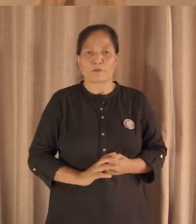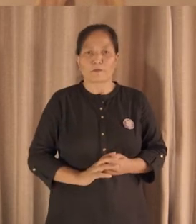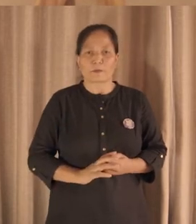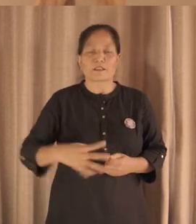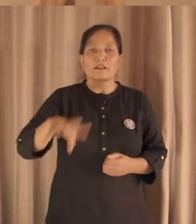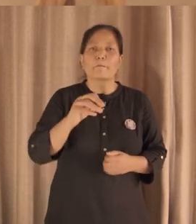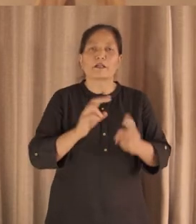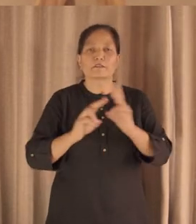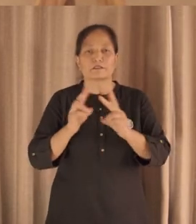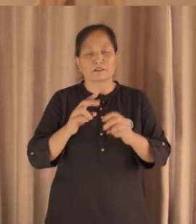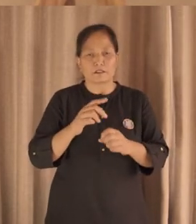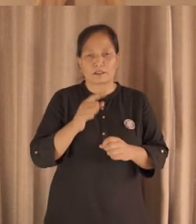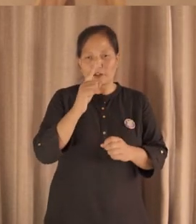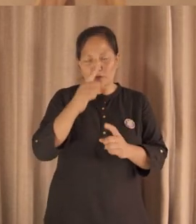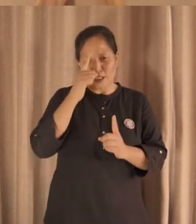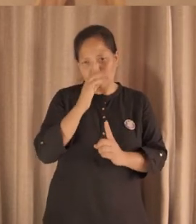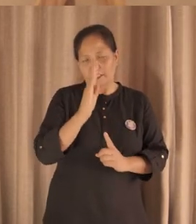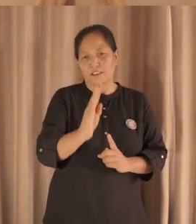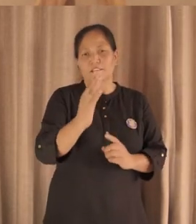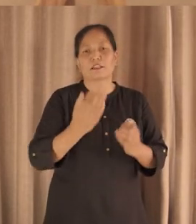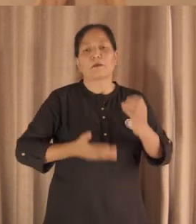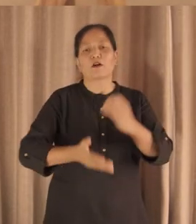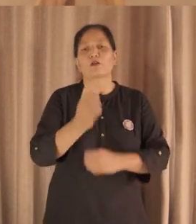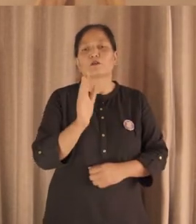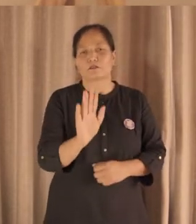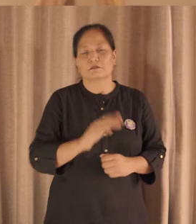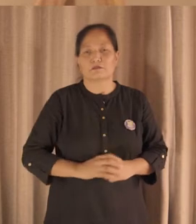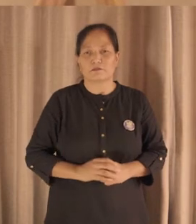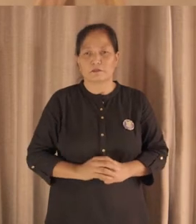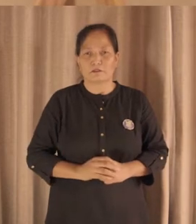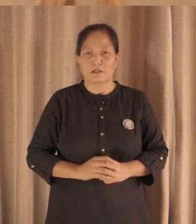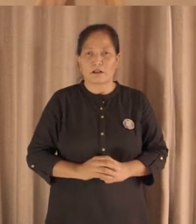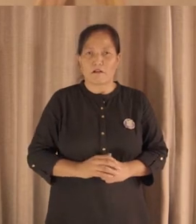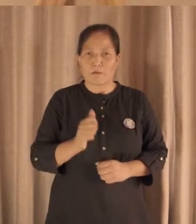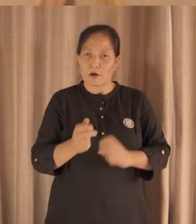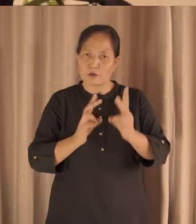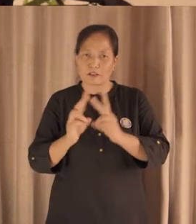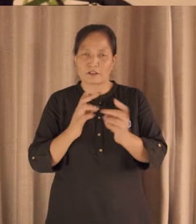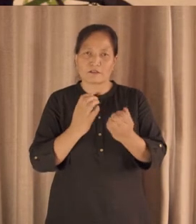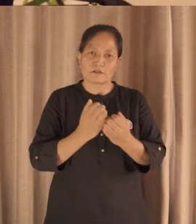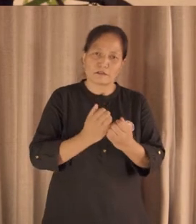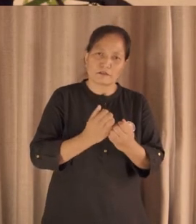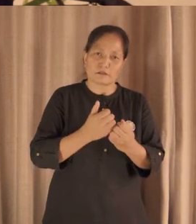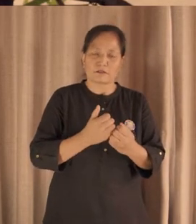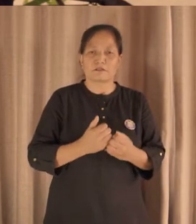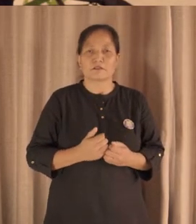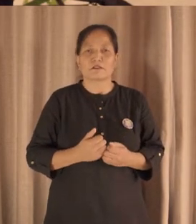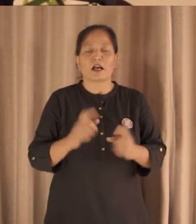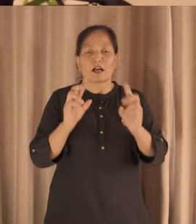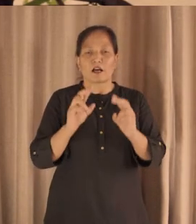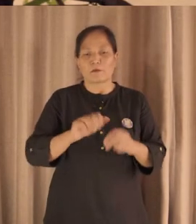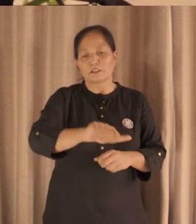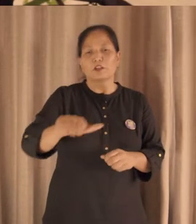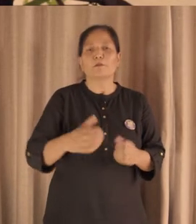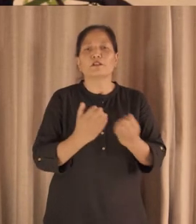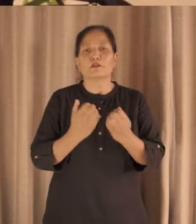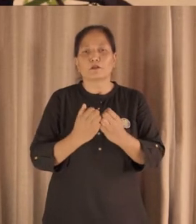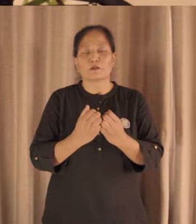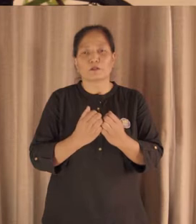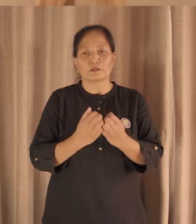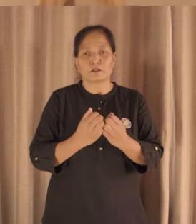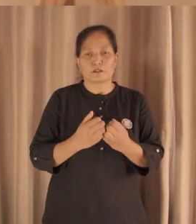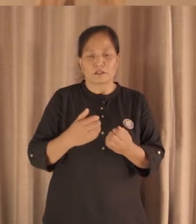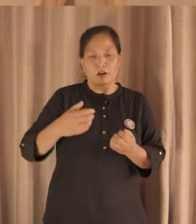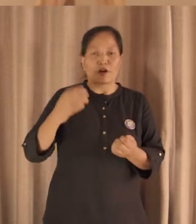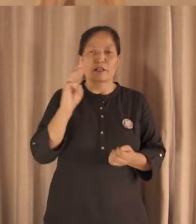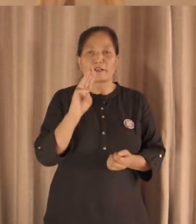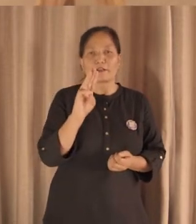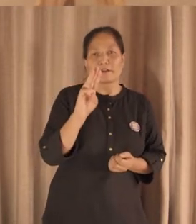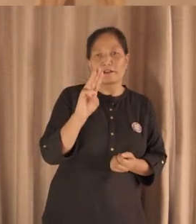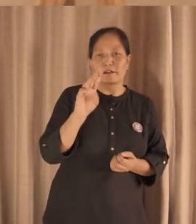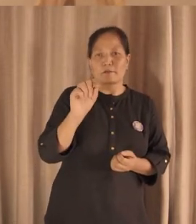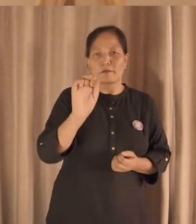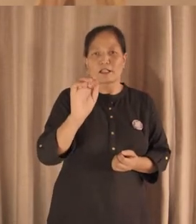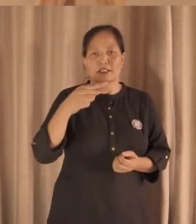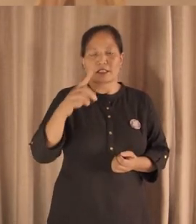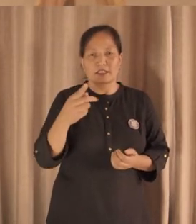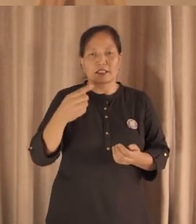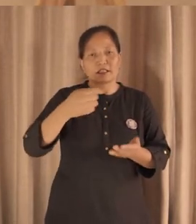understand very much so as to bring the society forward and to resolve the conflict that arises